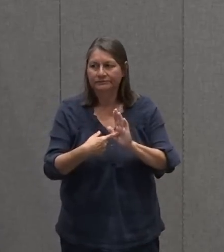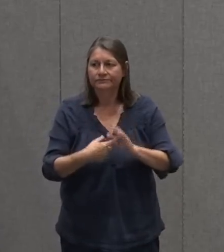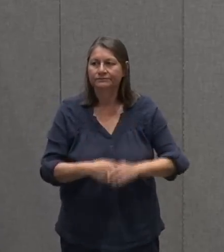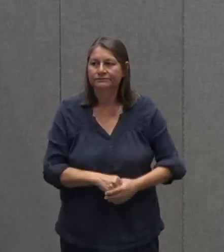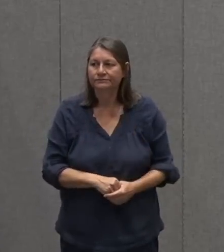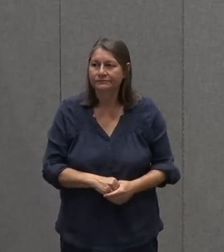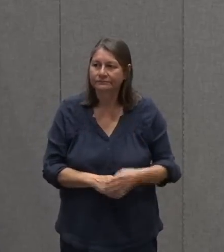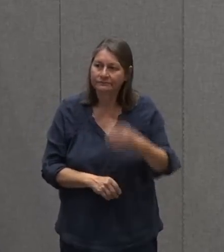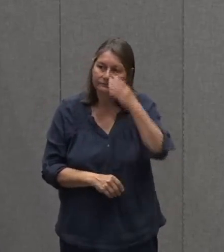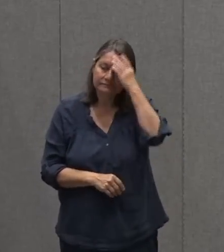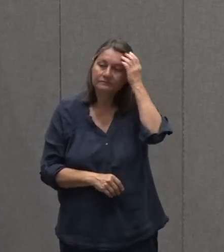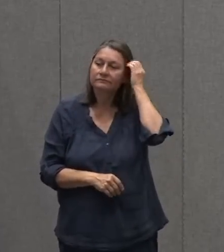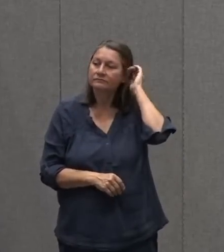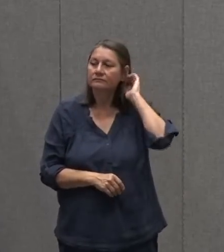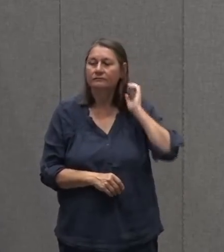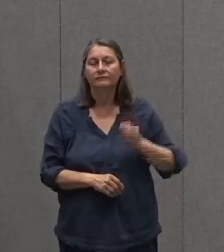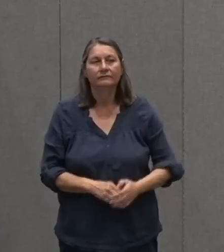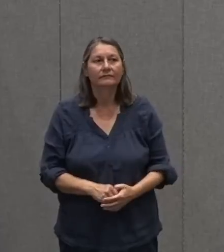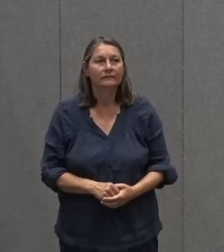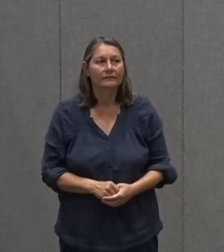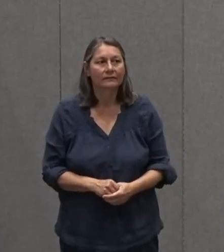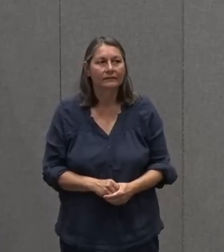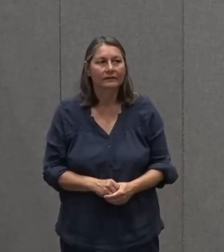instead of just trying to mine it with my hands.